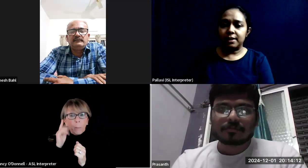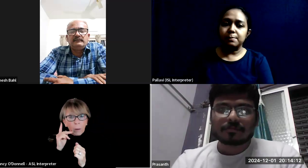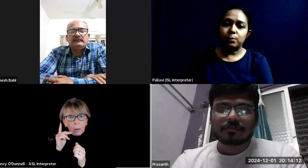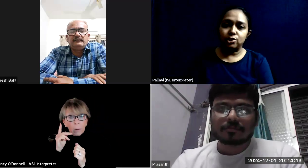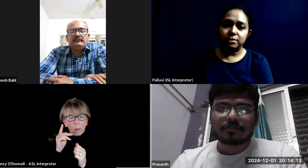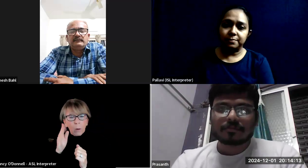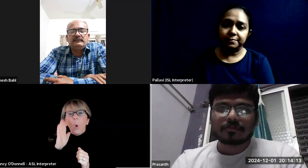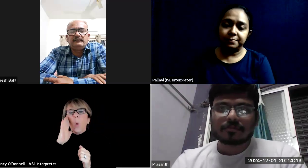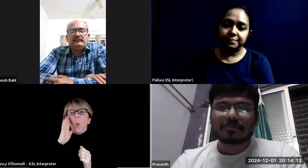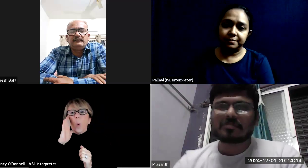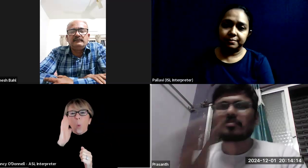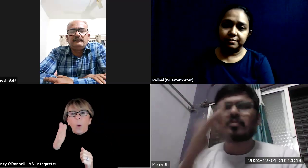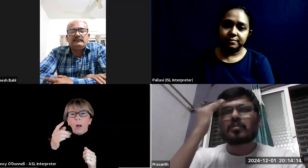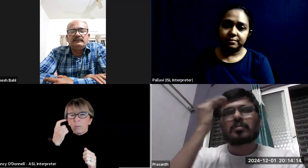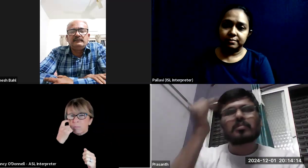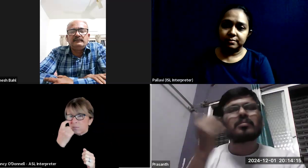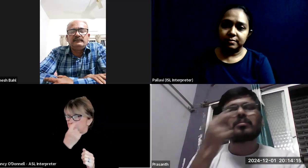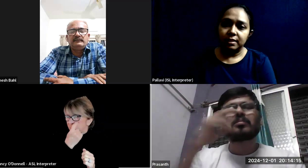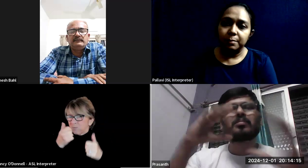That's my question.